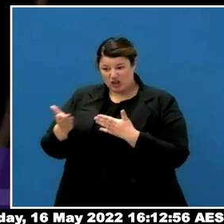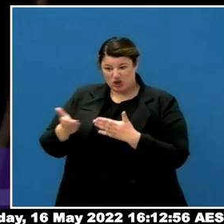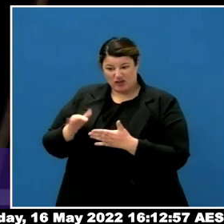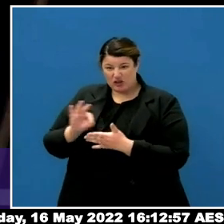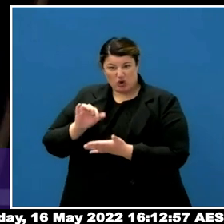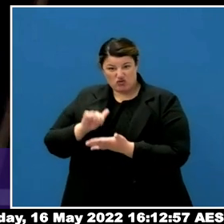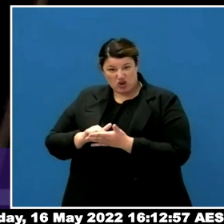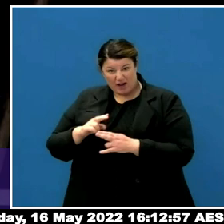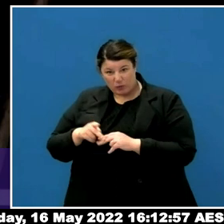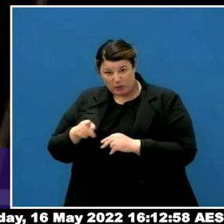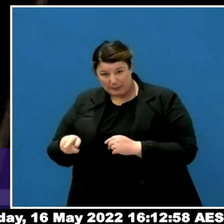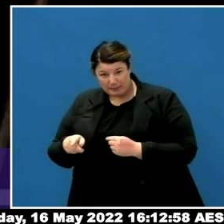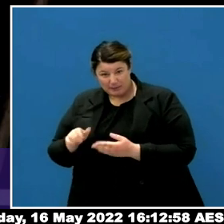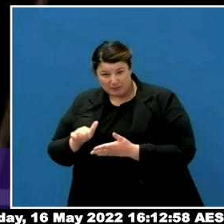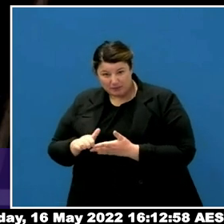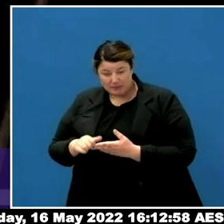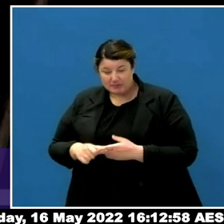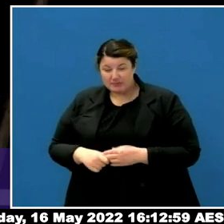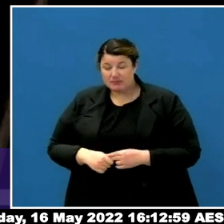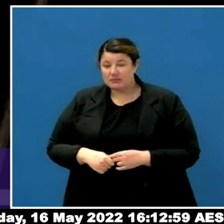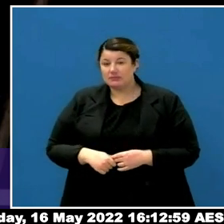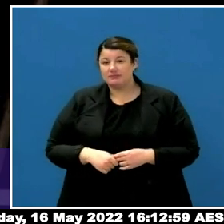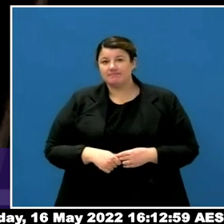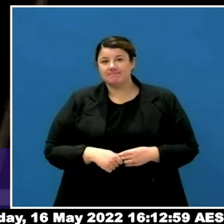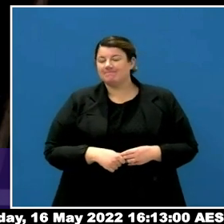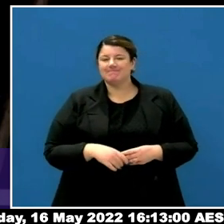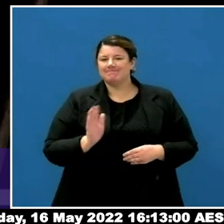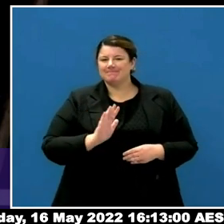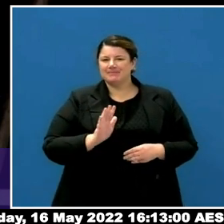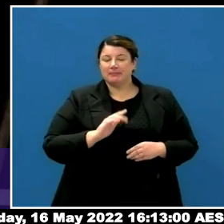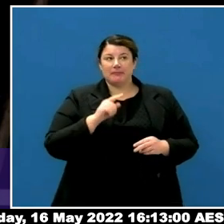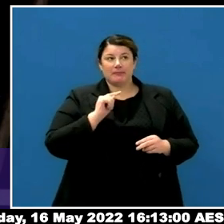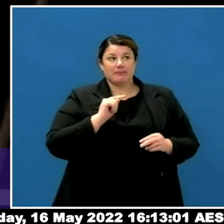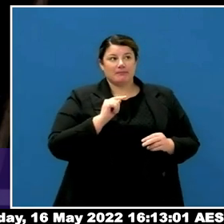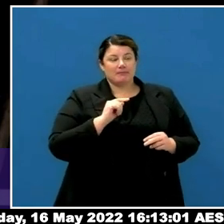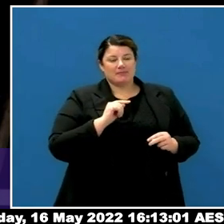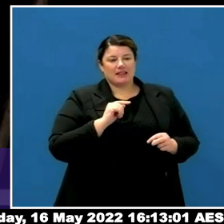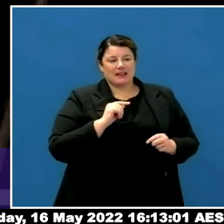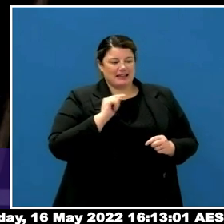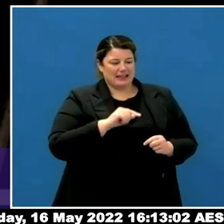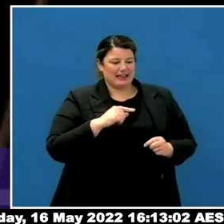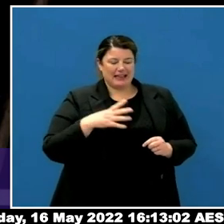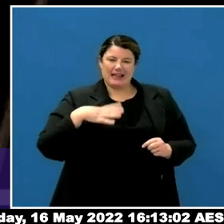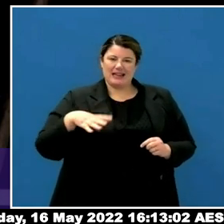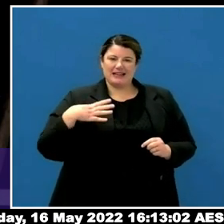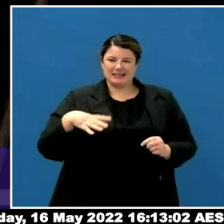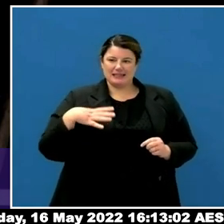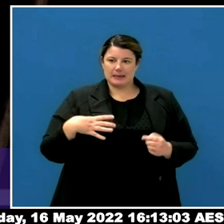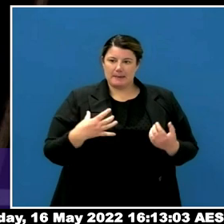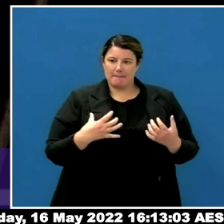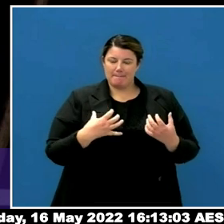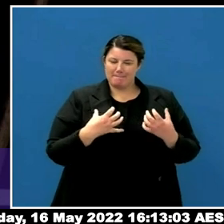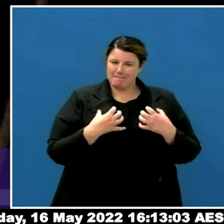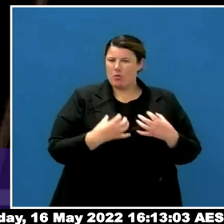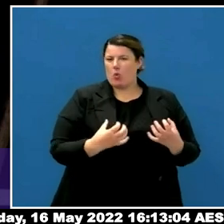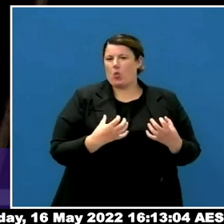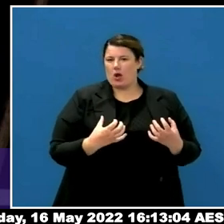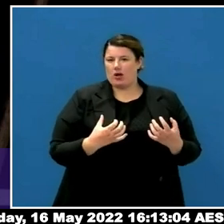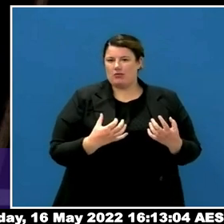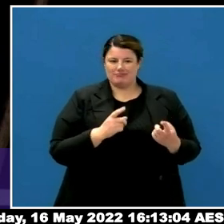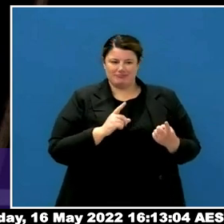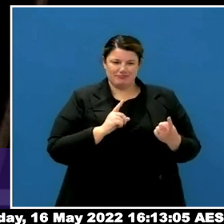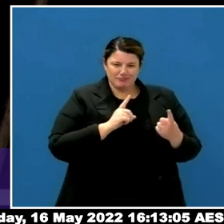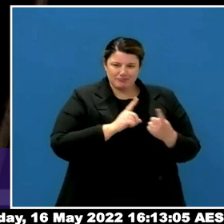He - he needs - I think he needs more care than the day program could provide him